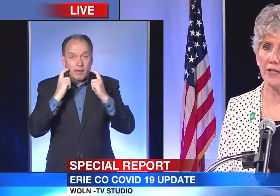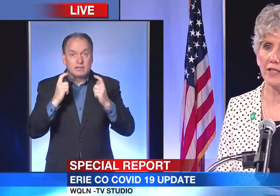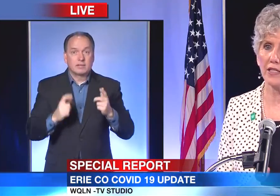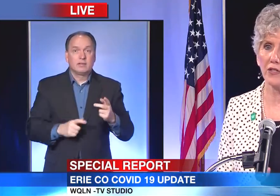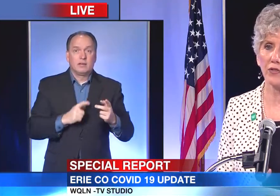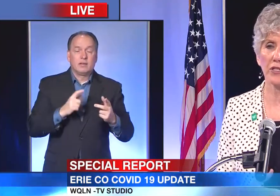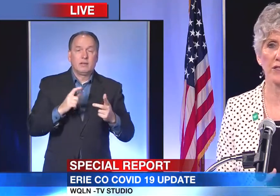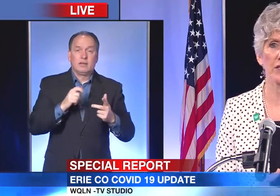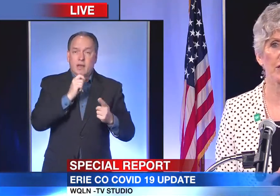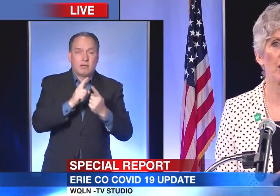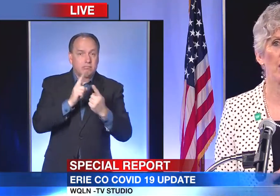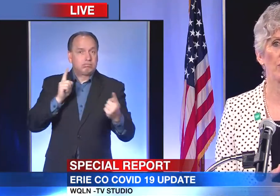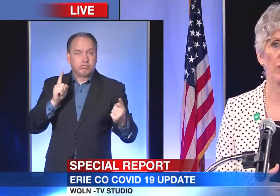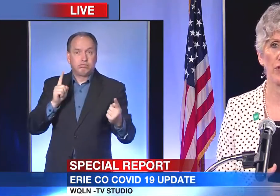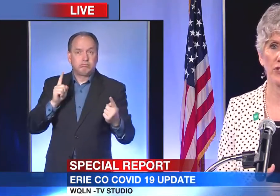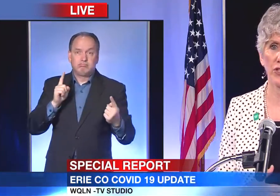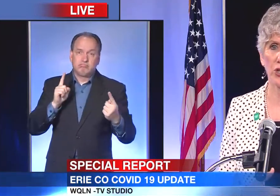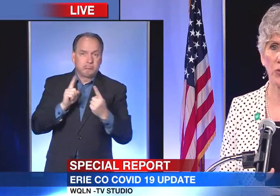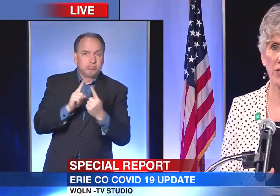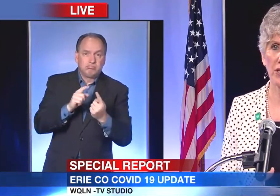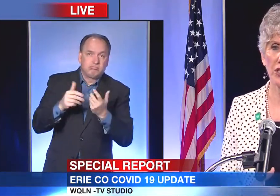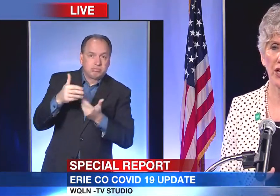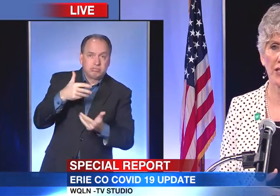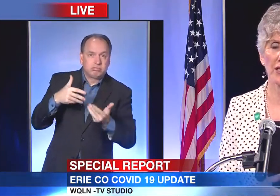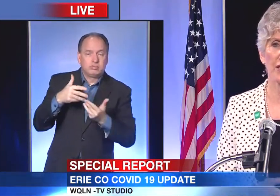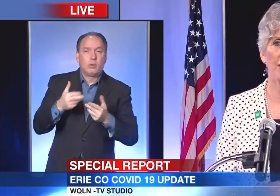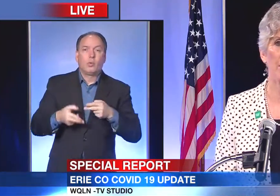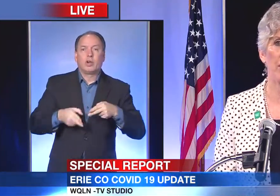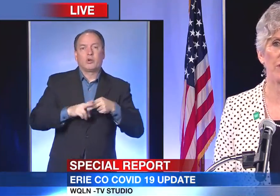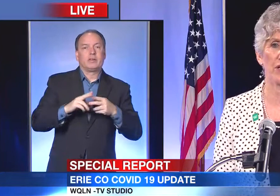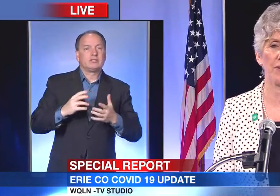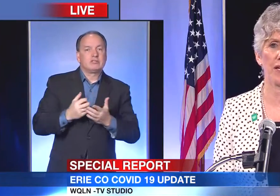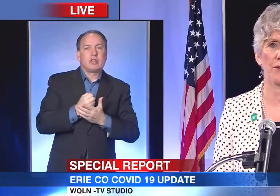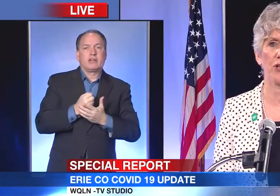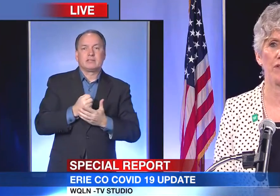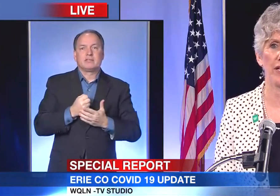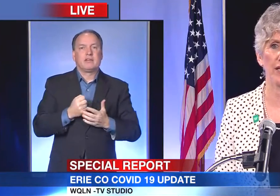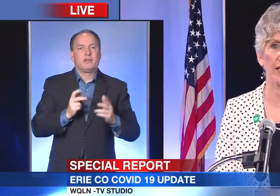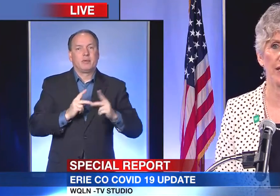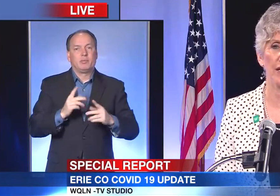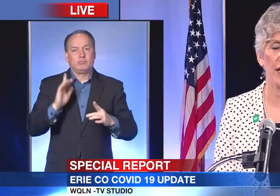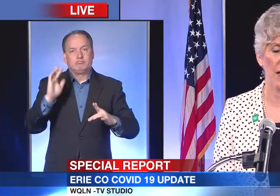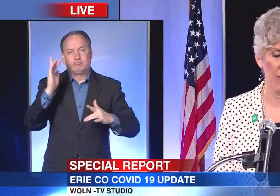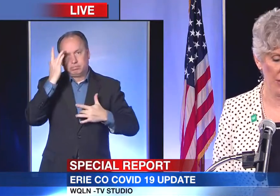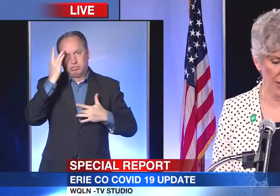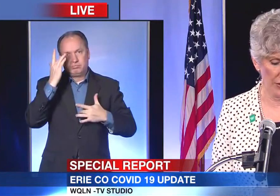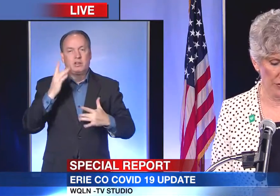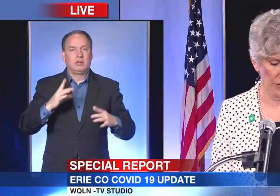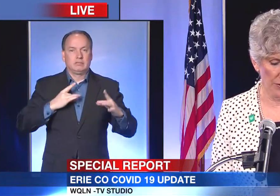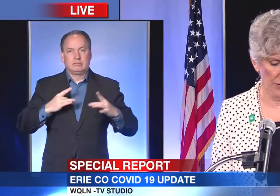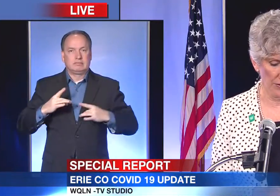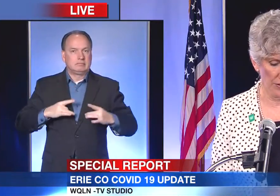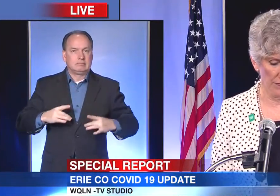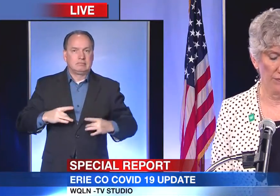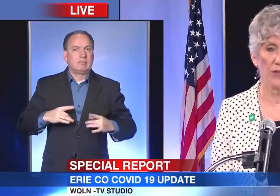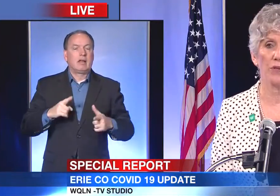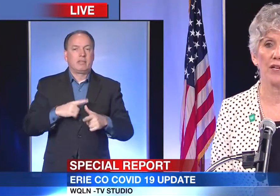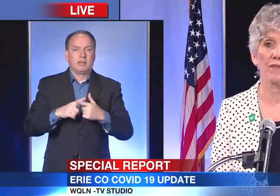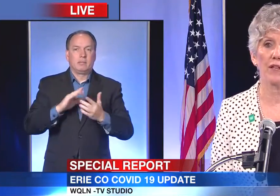PEOPLE ARE OUT AND ABOUT AND IF THEY'RE NOT WEARING A MASK AND IF THEY'RE NOT STAYING SIX-FOOT DISTANCE, IT'S GOING TO INCREASE THE CHANCES THAT SOMEBODY IS